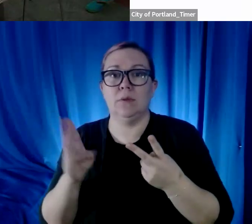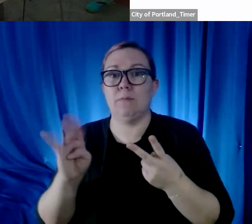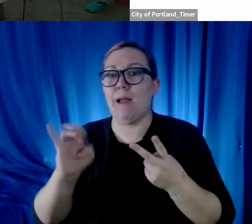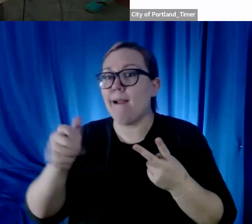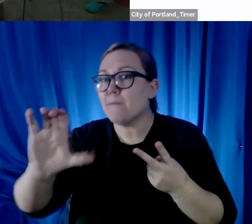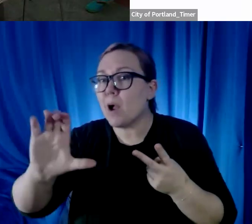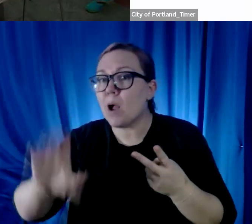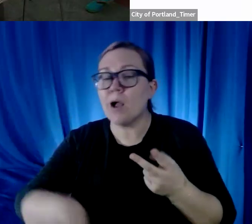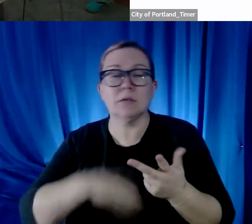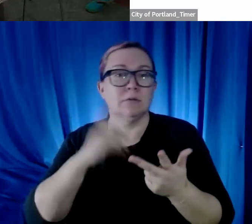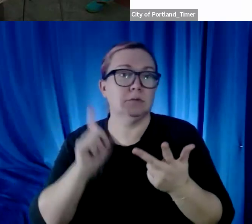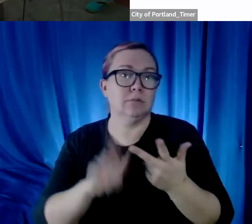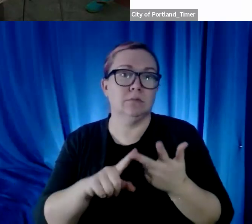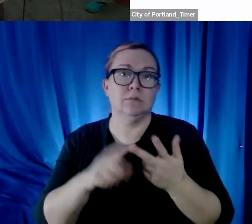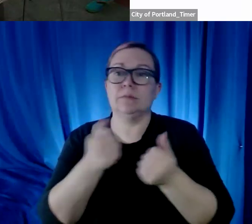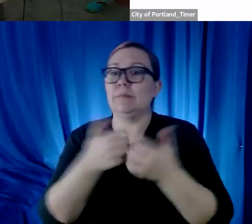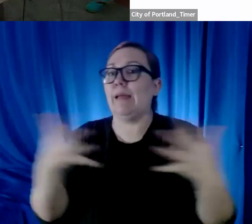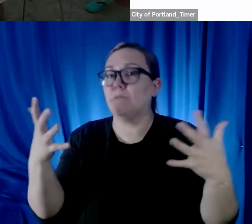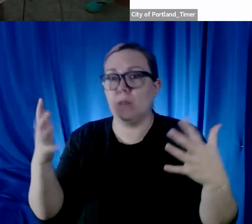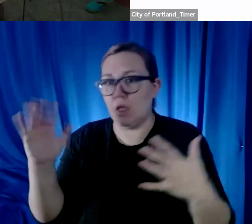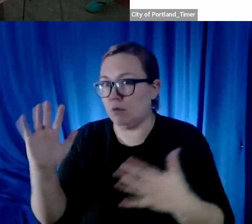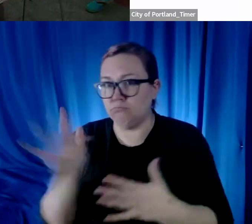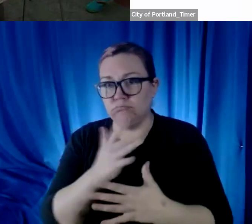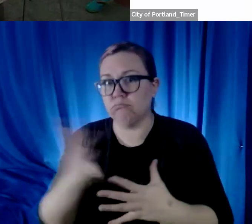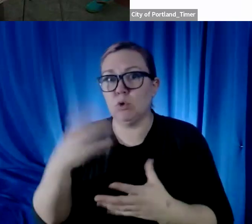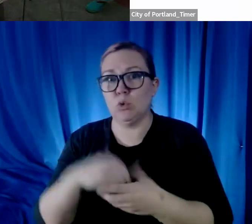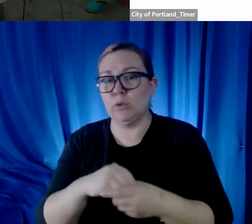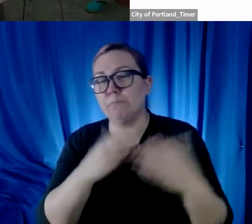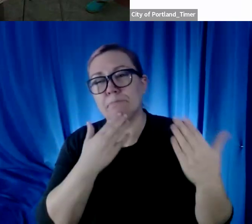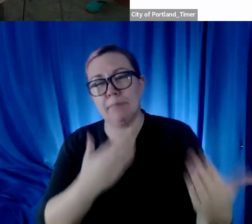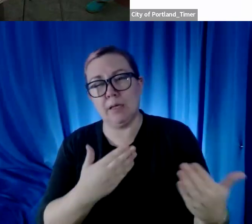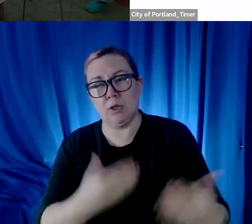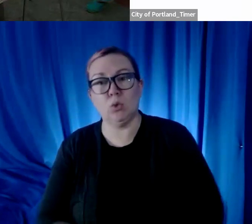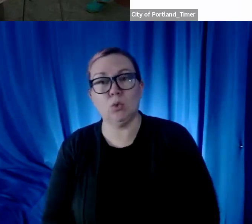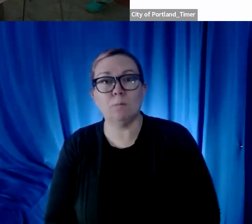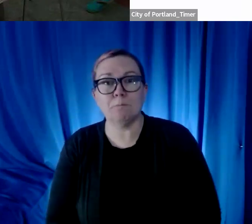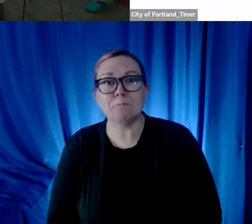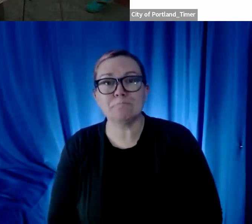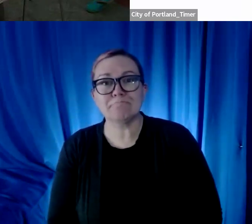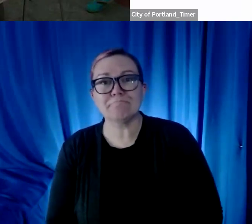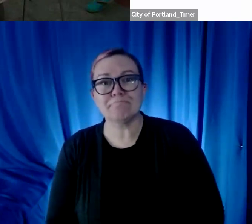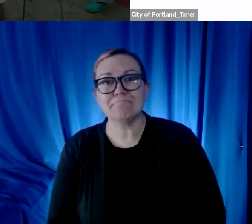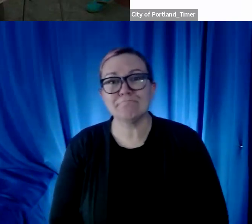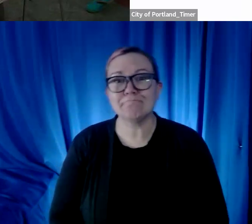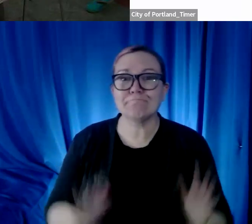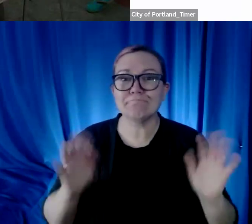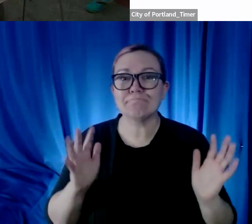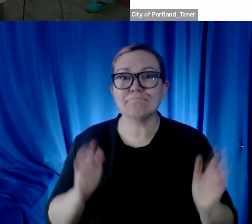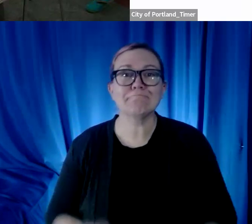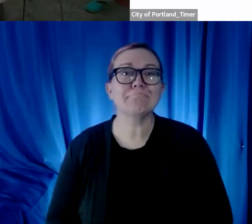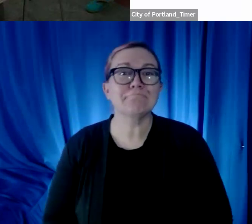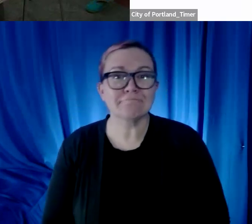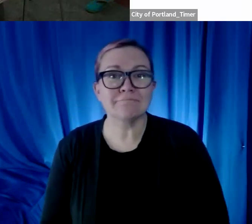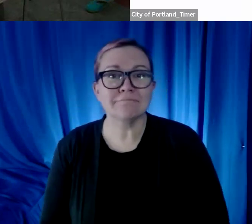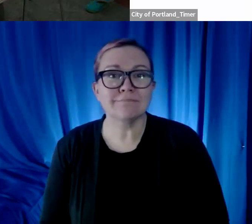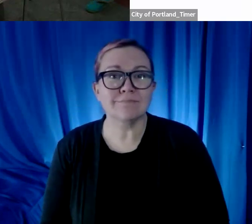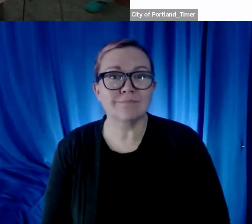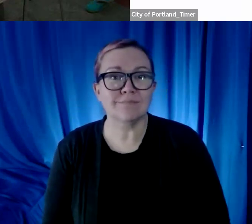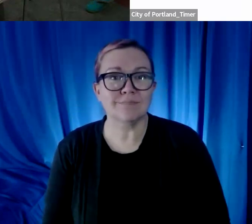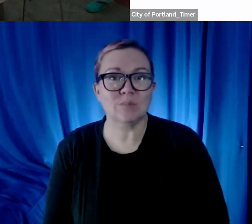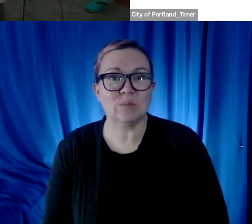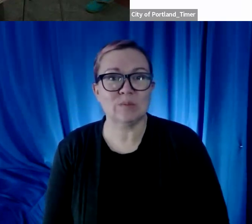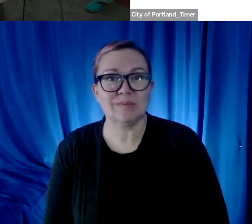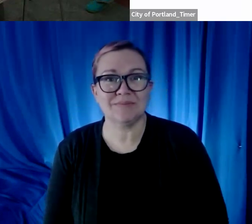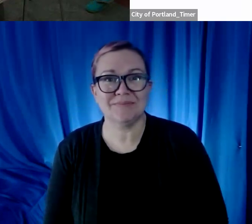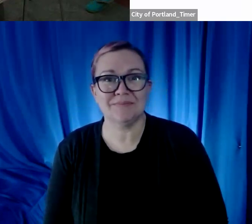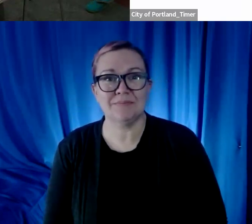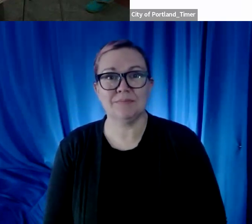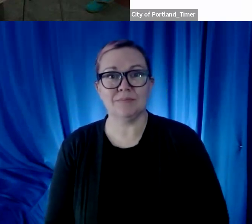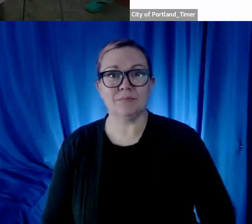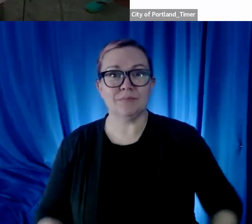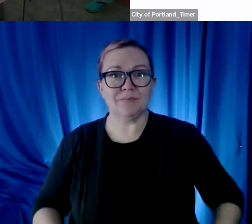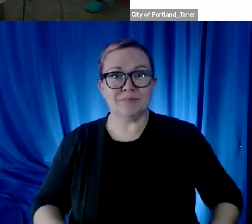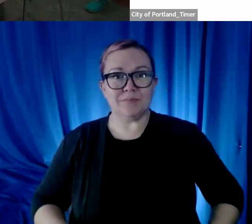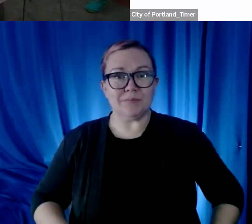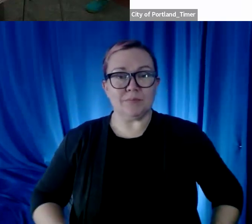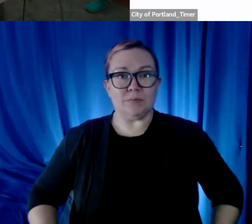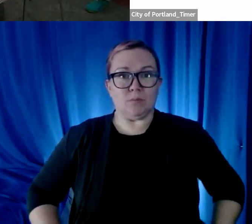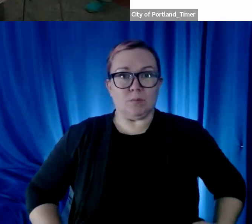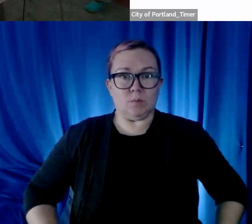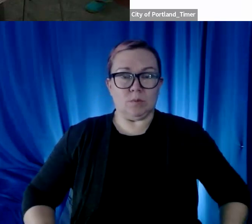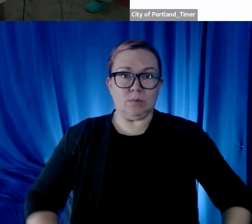And everything in between. Thank you.